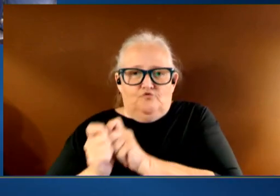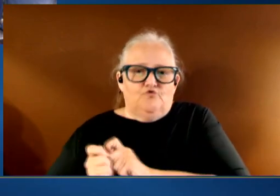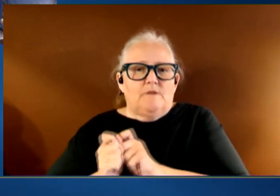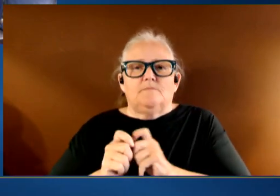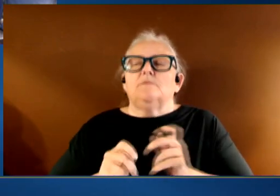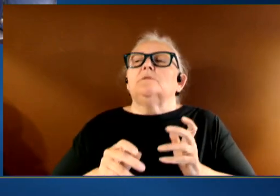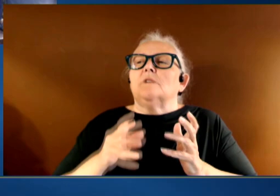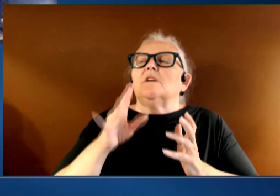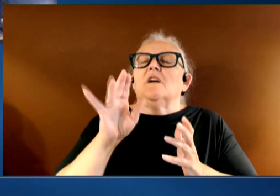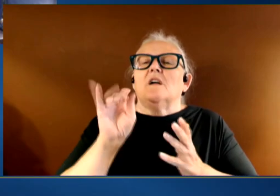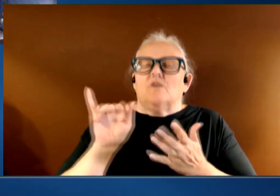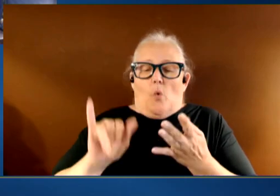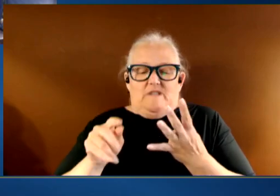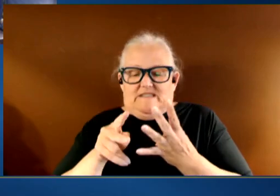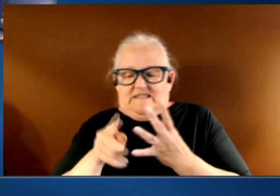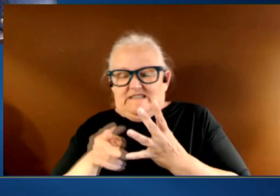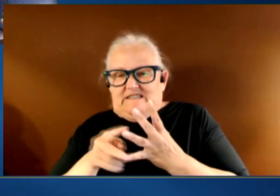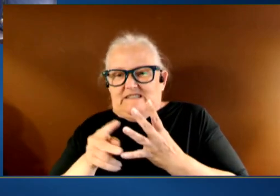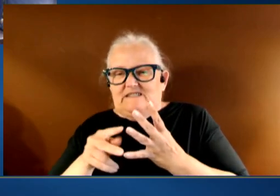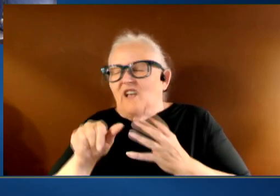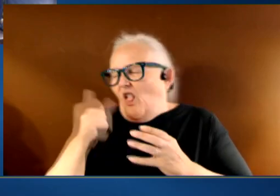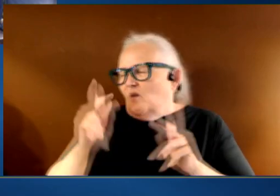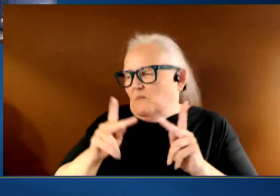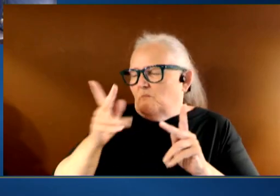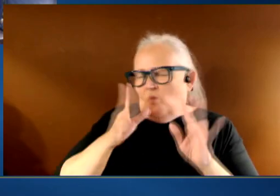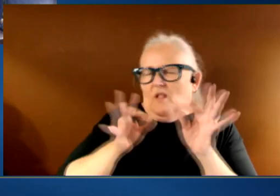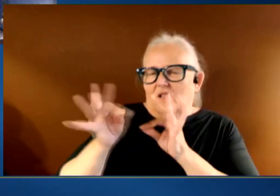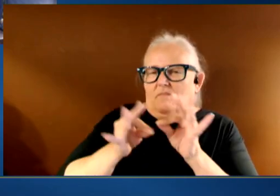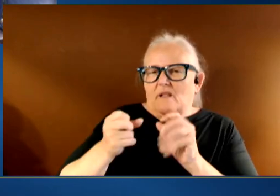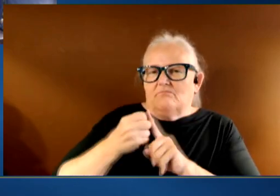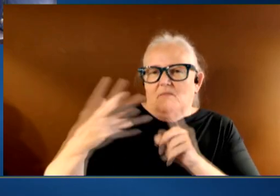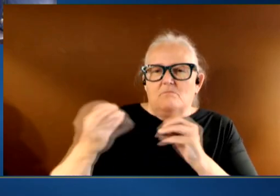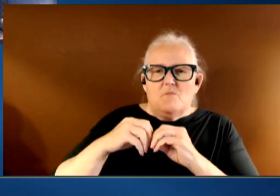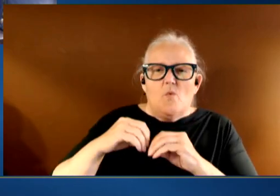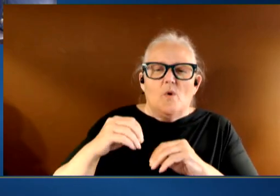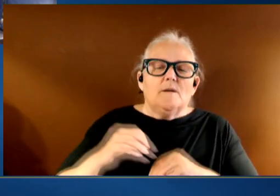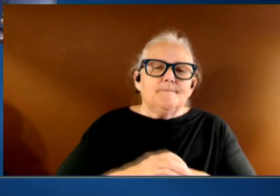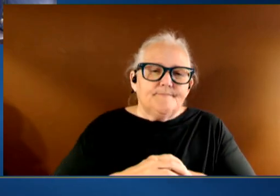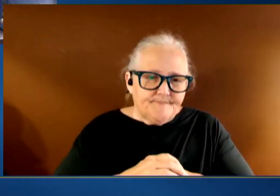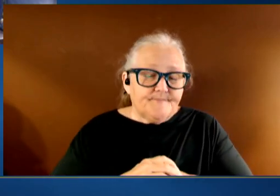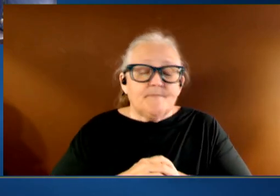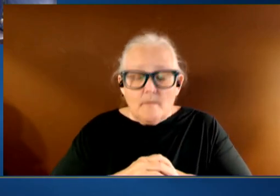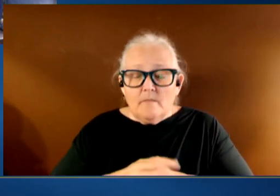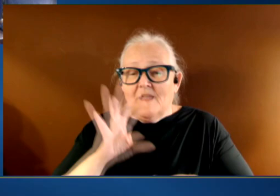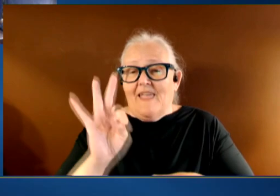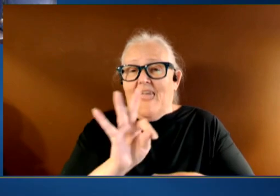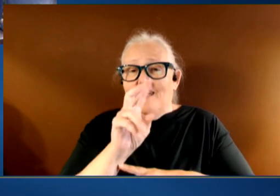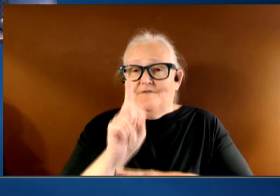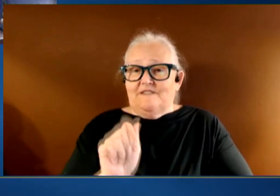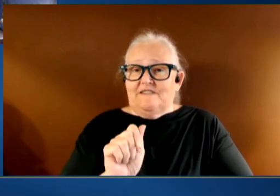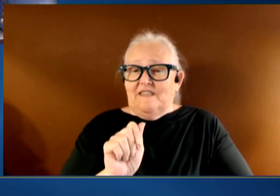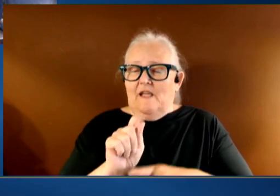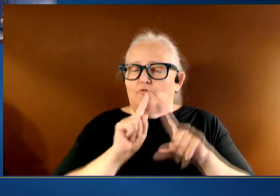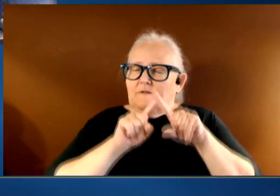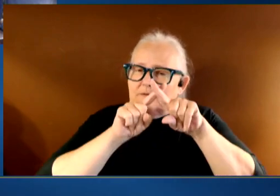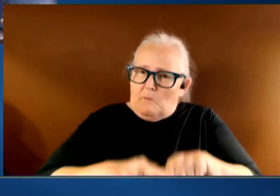discussed later by my colleagues. The FDA is a data-driven agency. When it receives data,